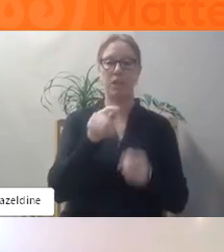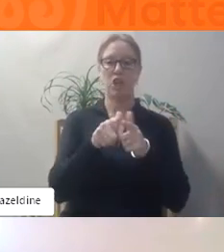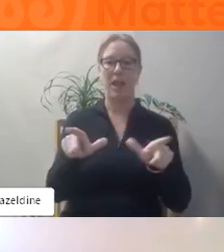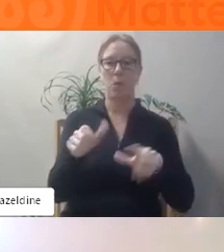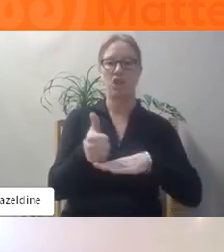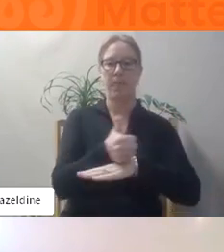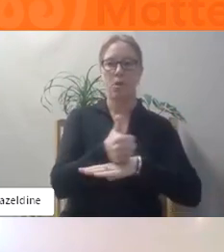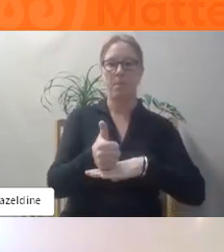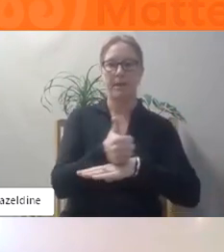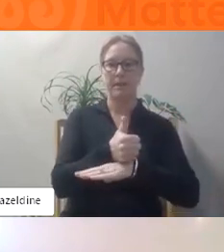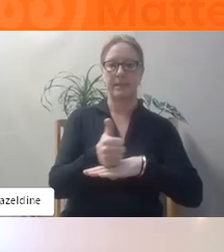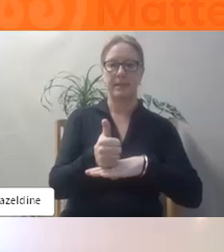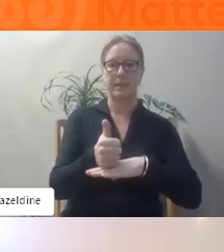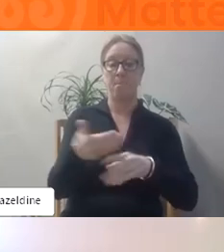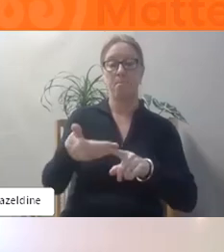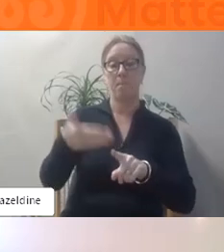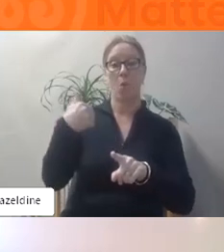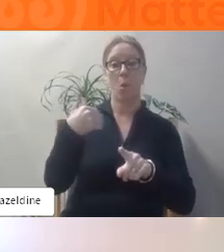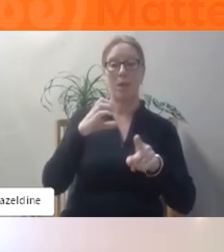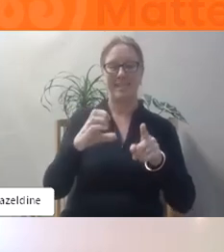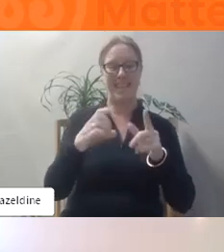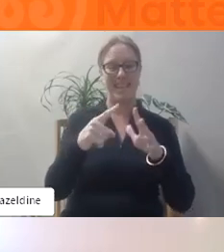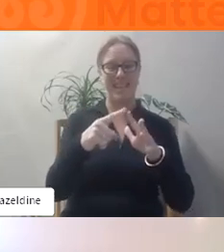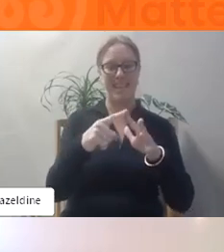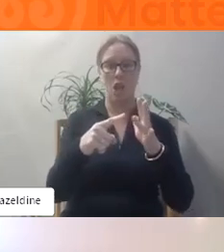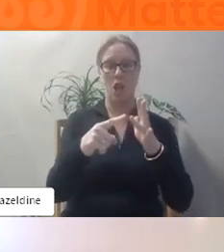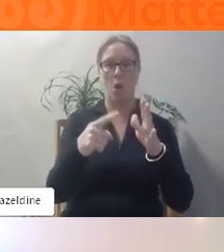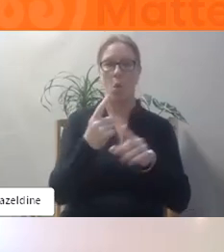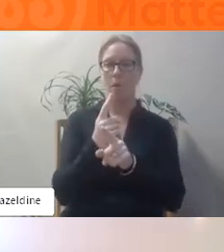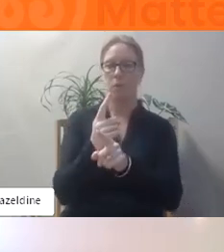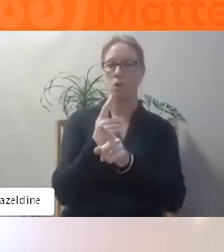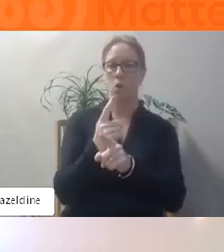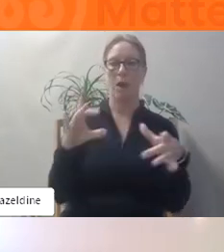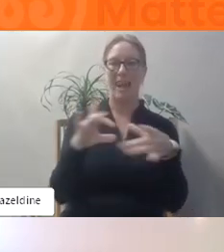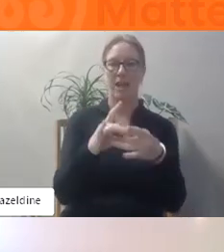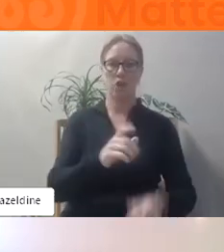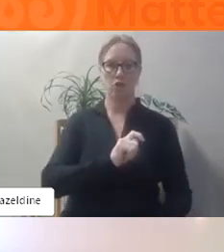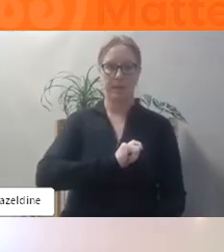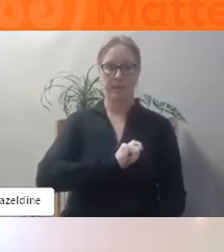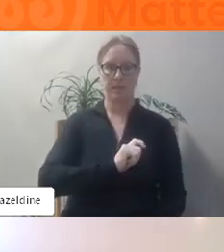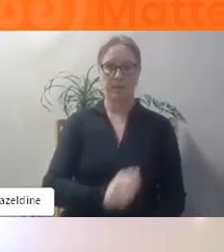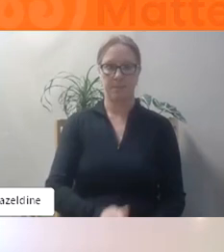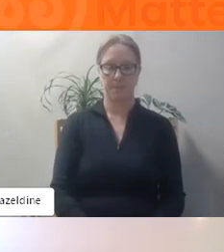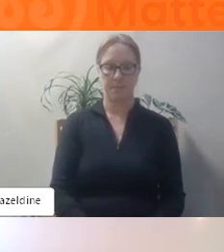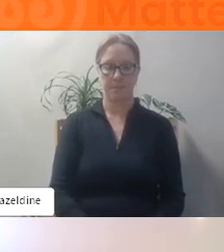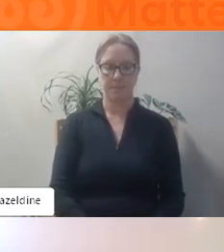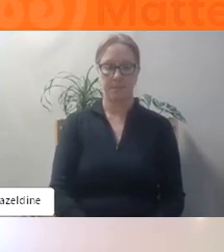and the former CEO of TalkLink Trust. So I'll pass over to you,